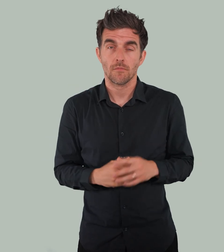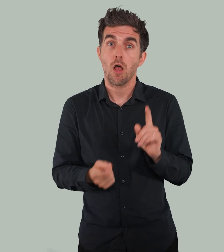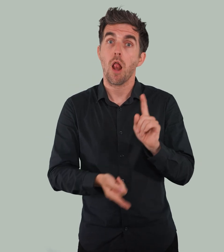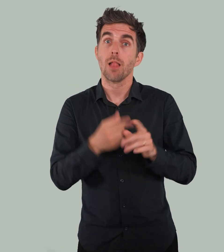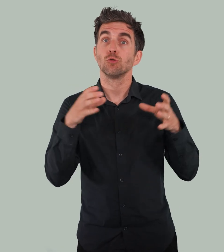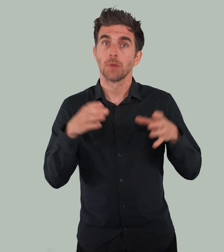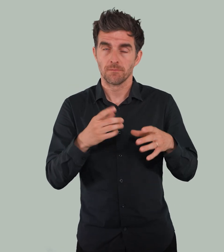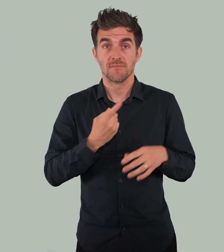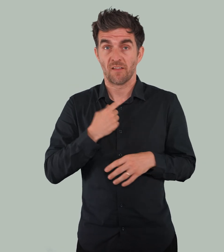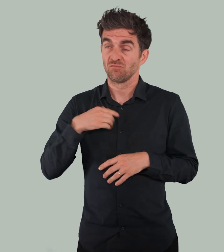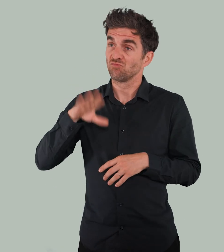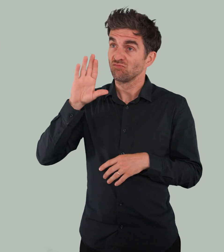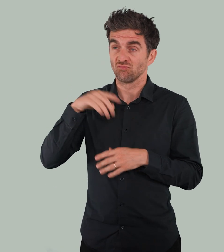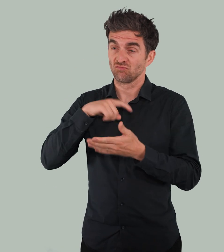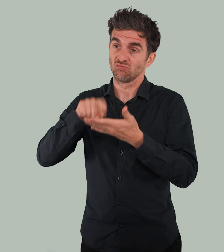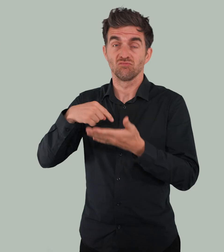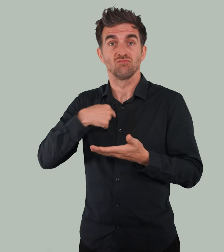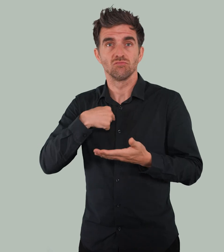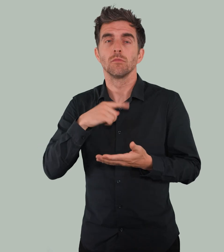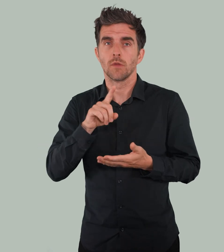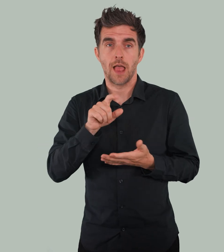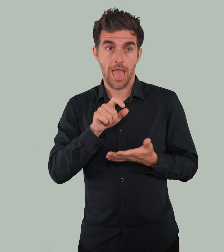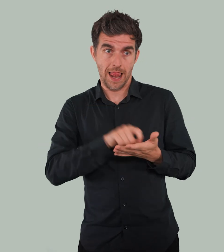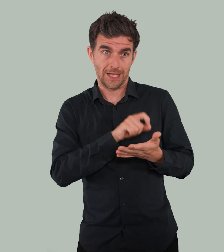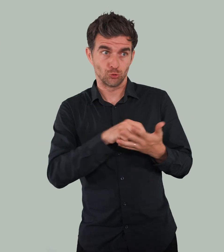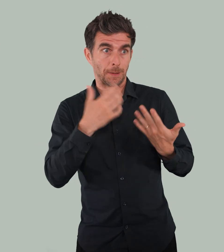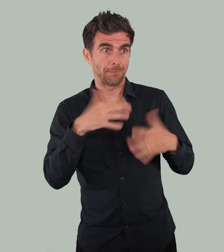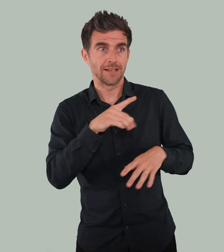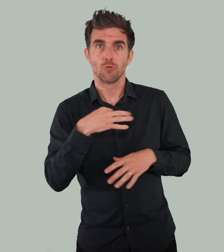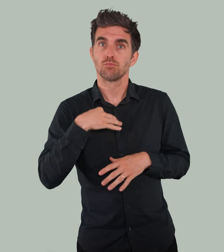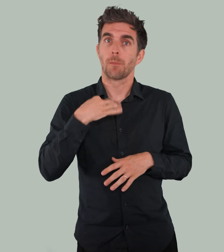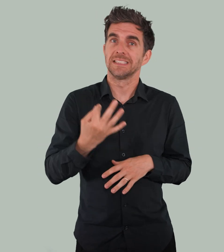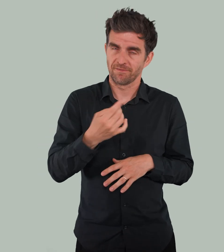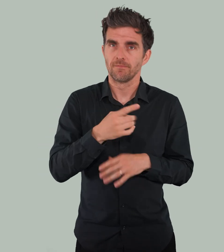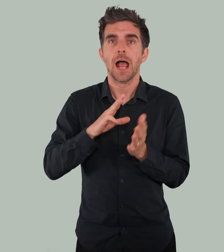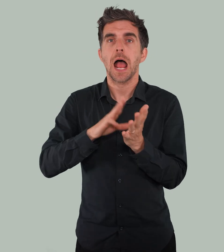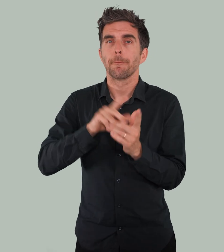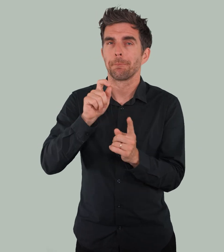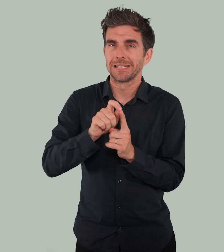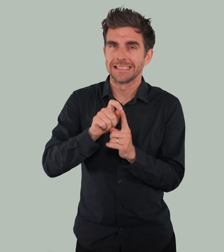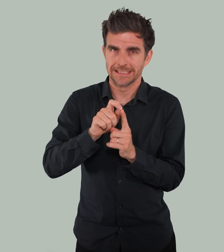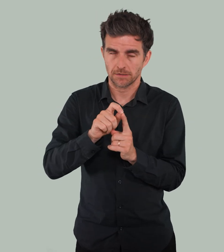Respondent Group (self-identified) - Elected representatives (MPs)